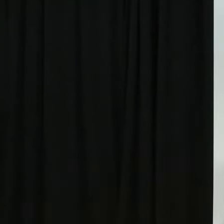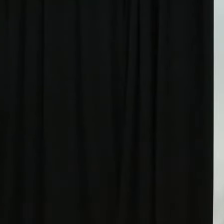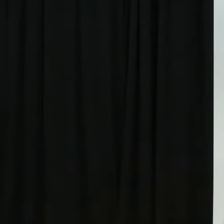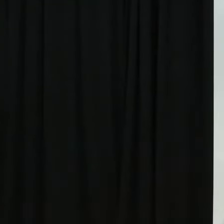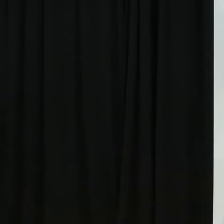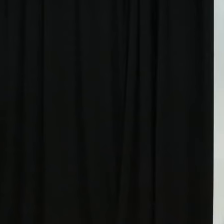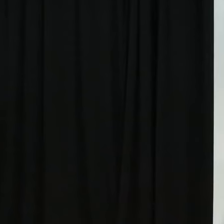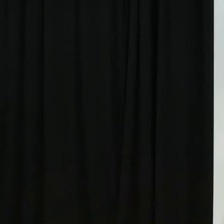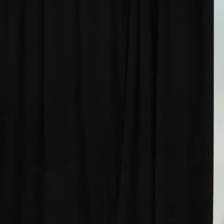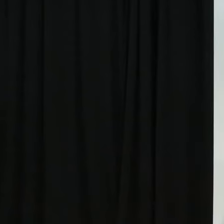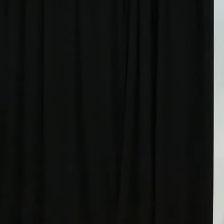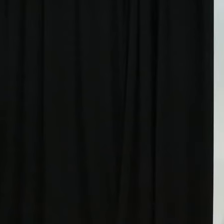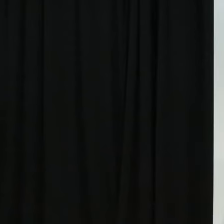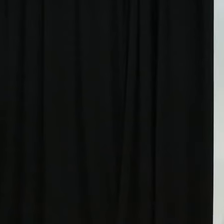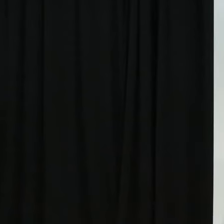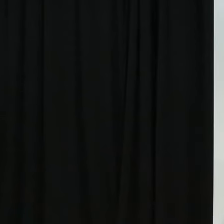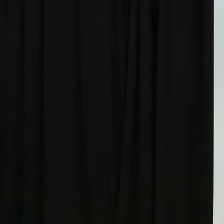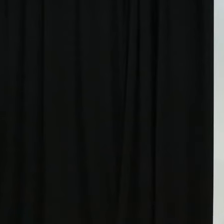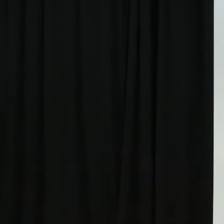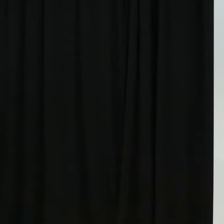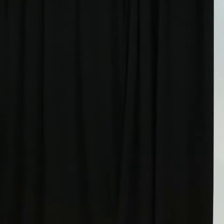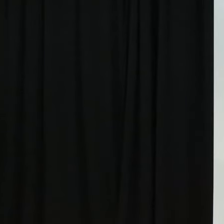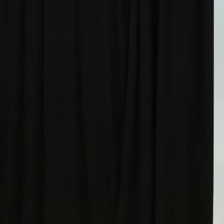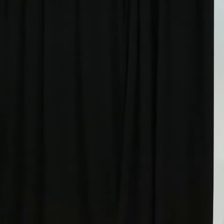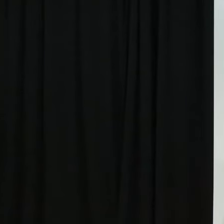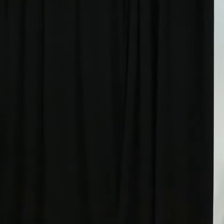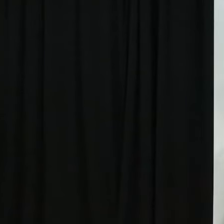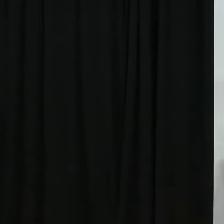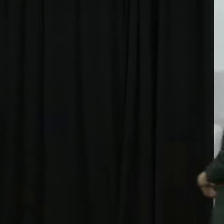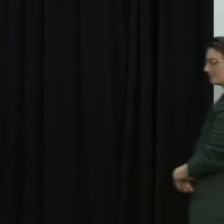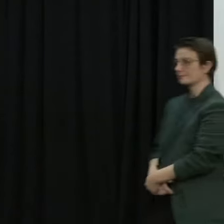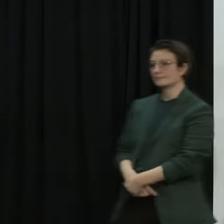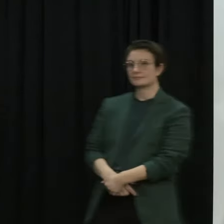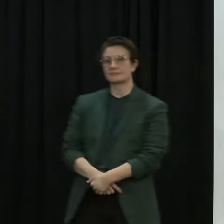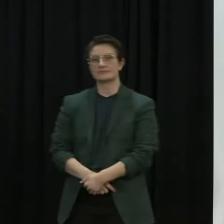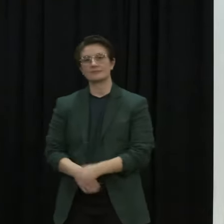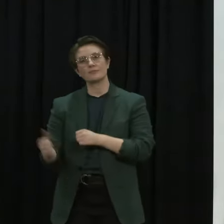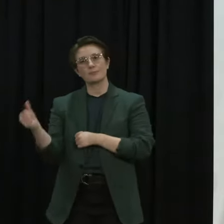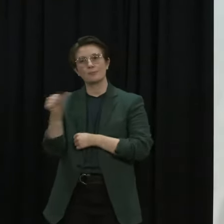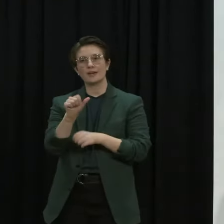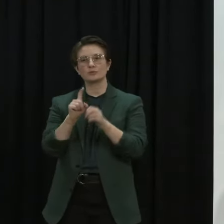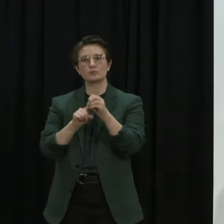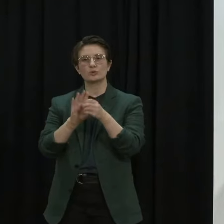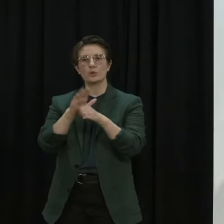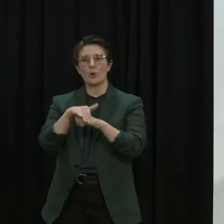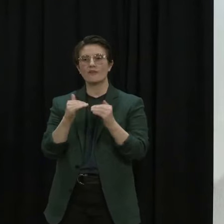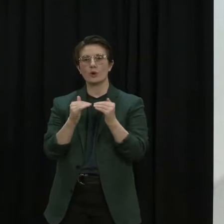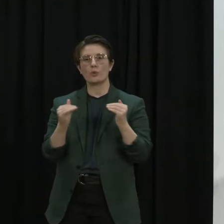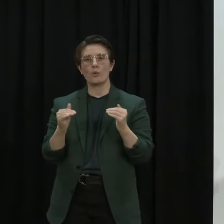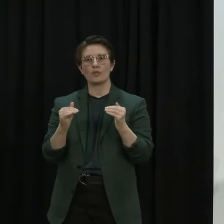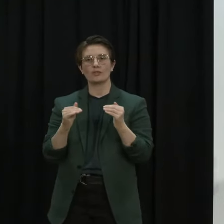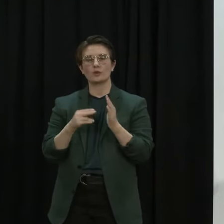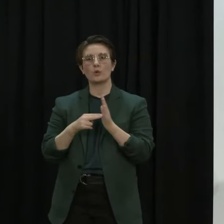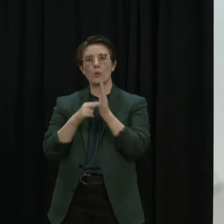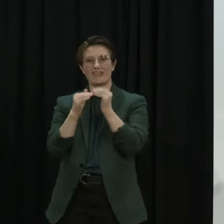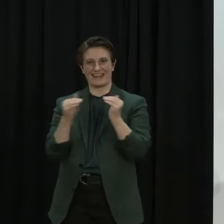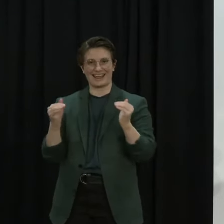There is no completely easy way to draw the line.